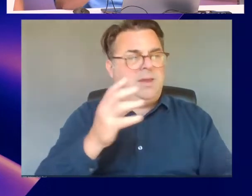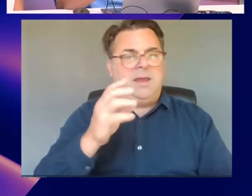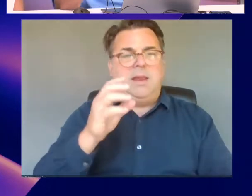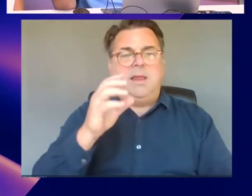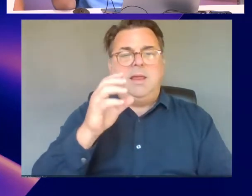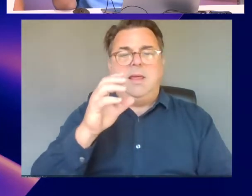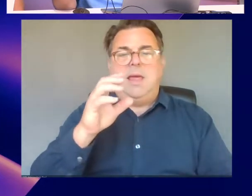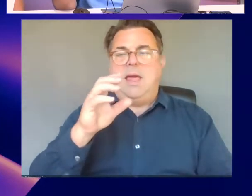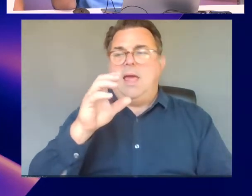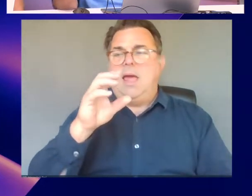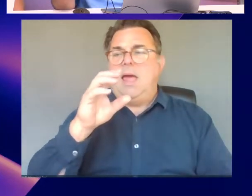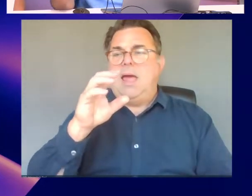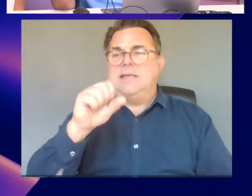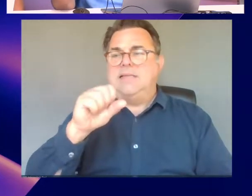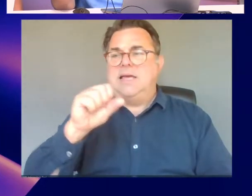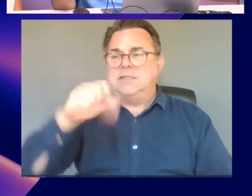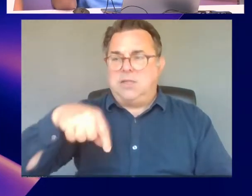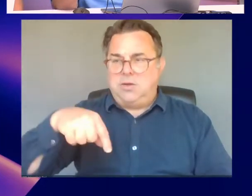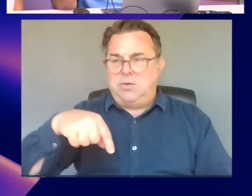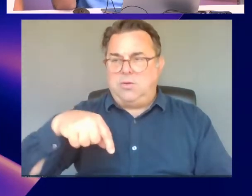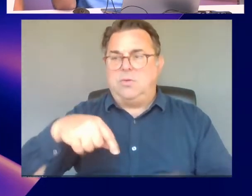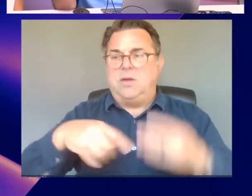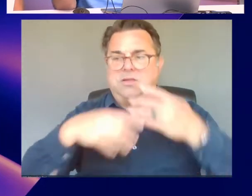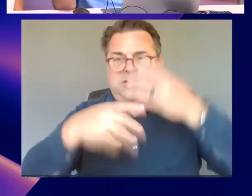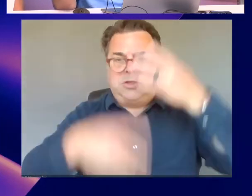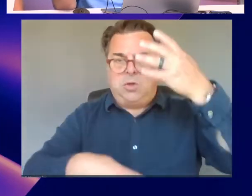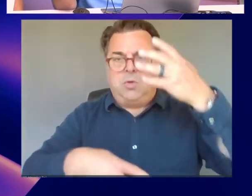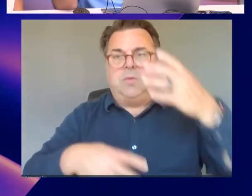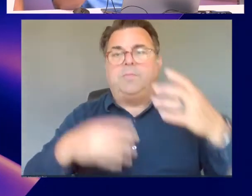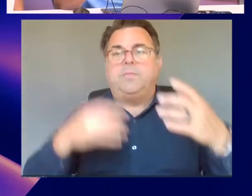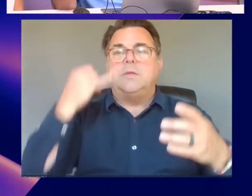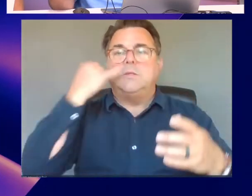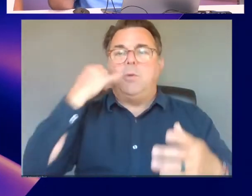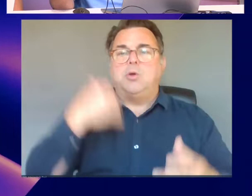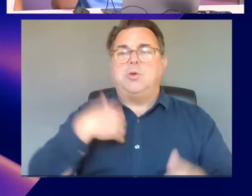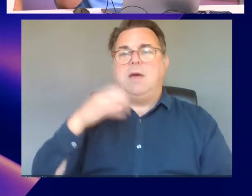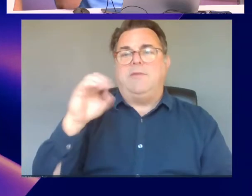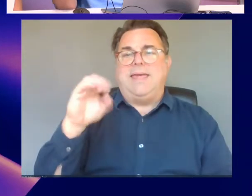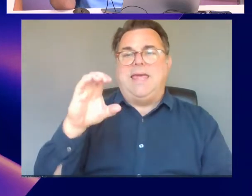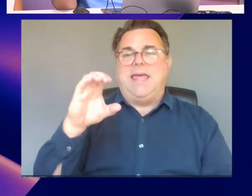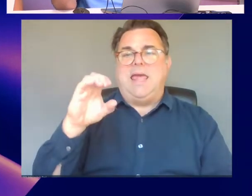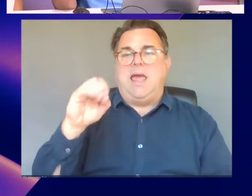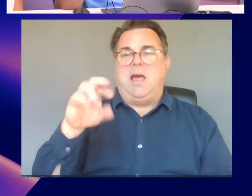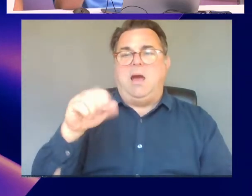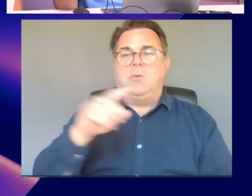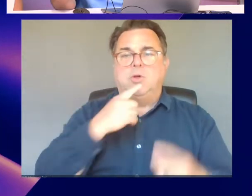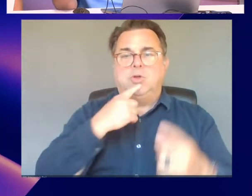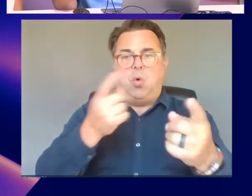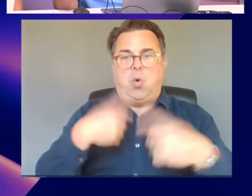you are getting a data, like let's say if you get an e-commerce order, you collect the message from the message queue,